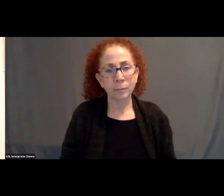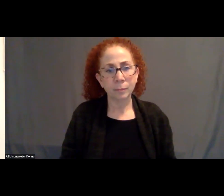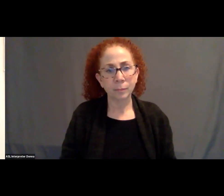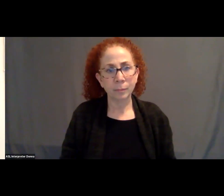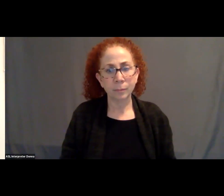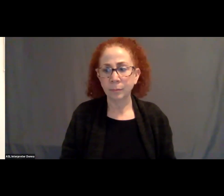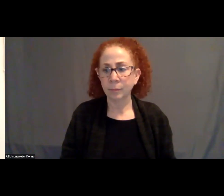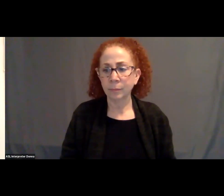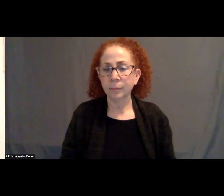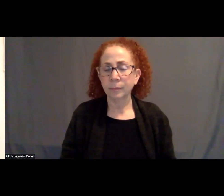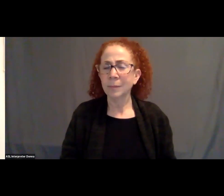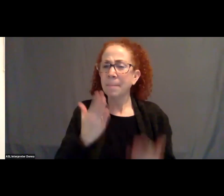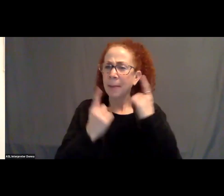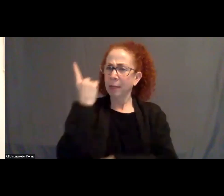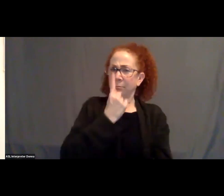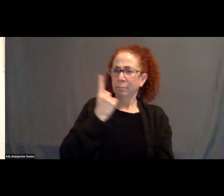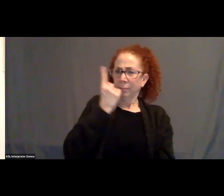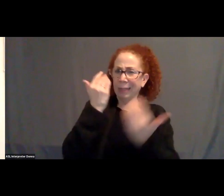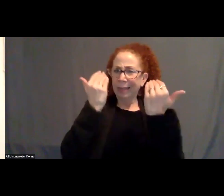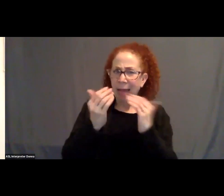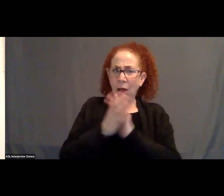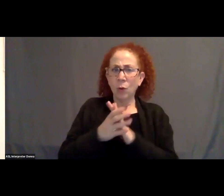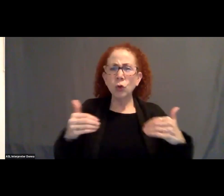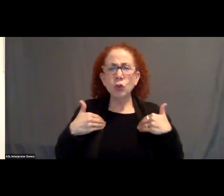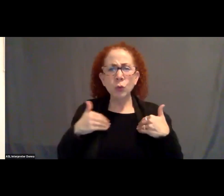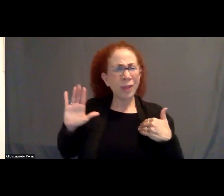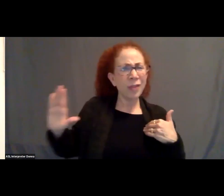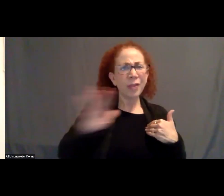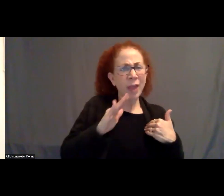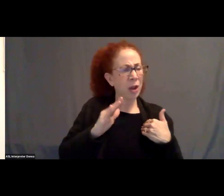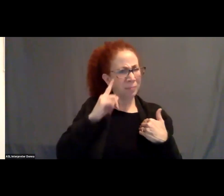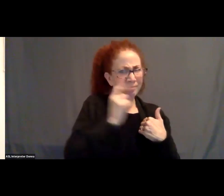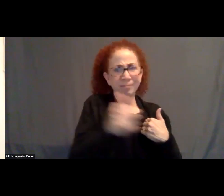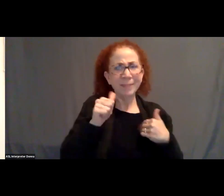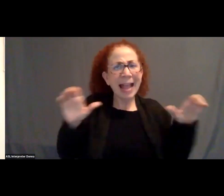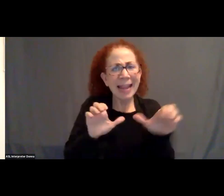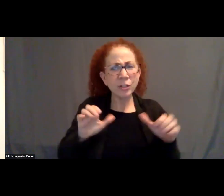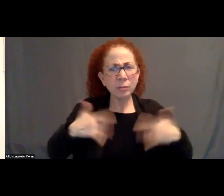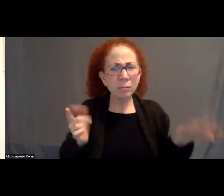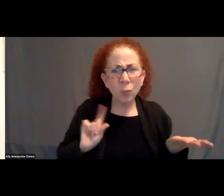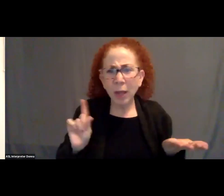One may wonder, where is the youth agency in all of this?